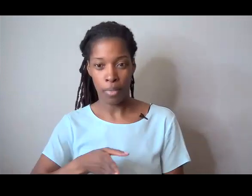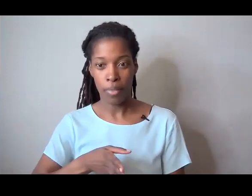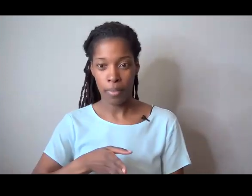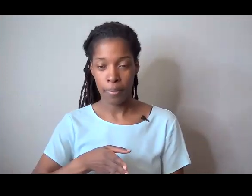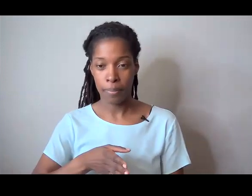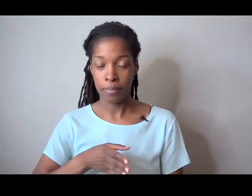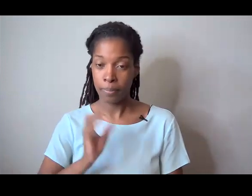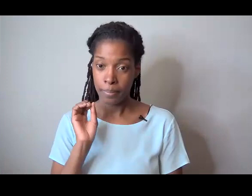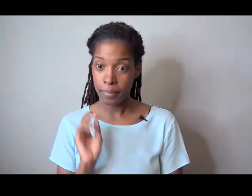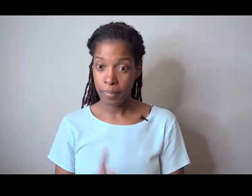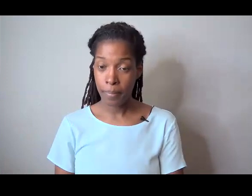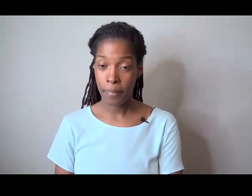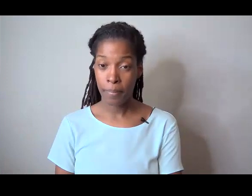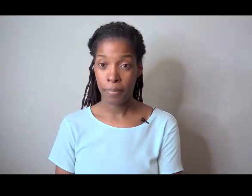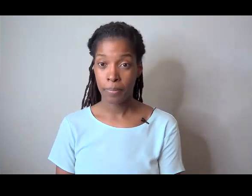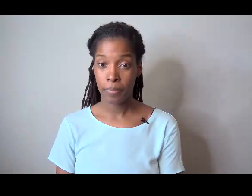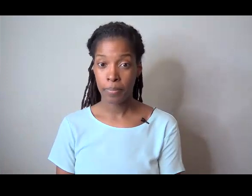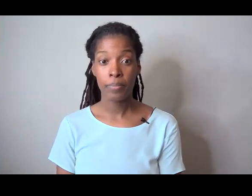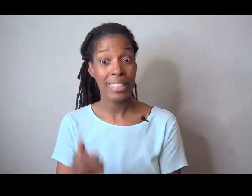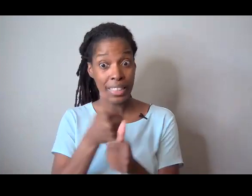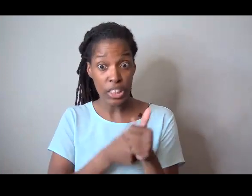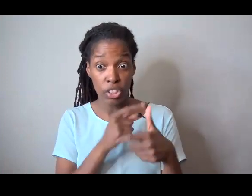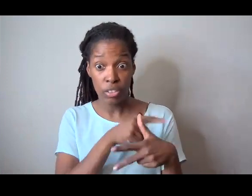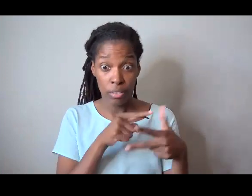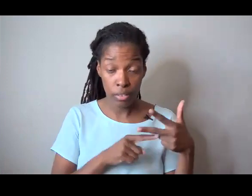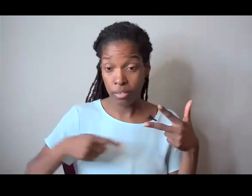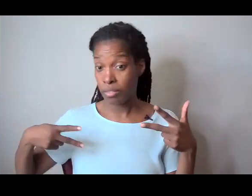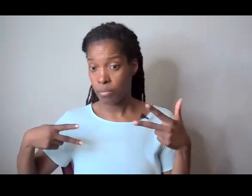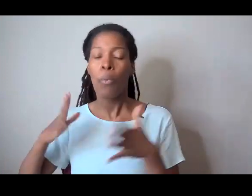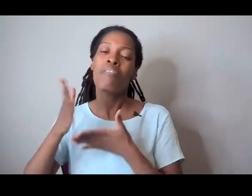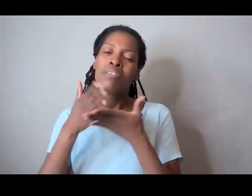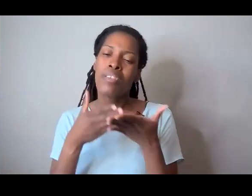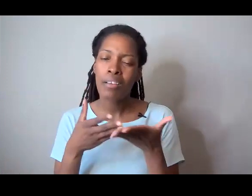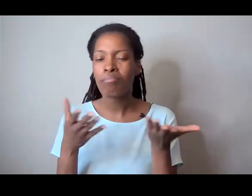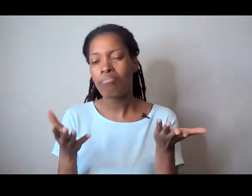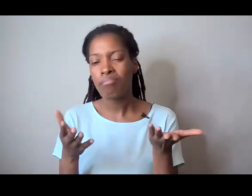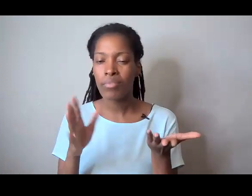So we'll kind of tackle them one at a time. So each one of those, some of them are pretty straight forward